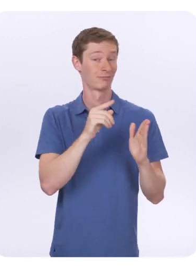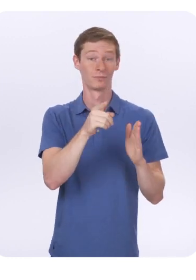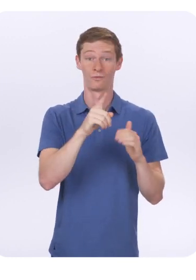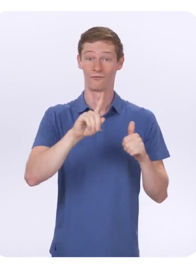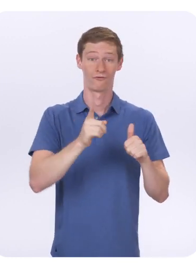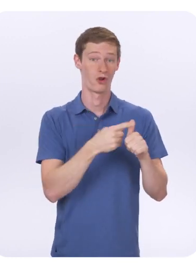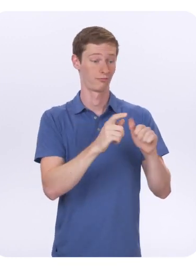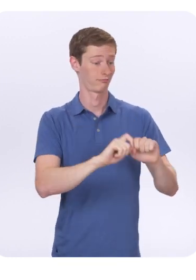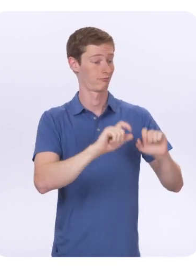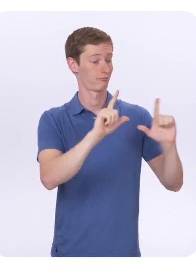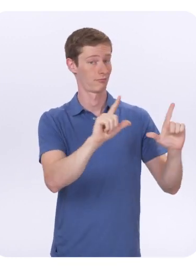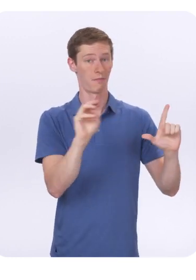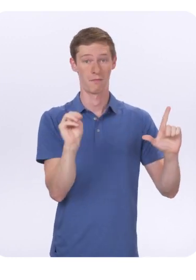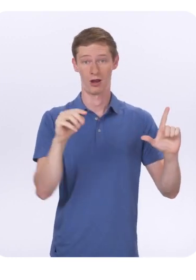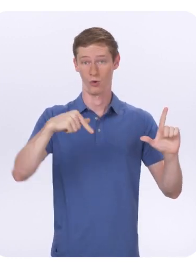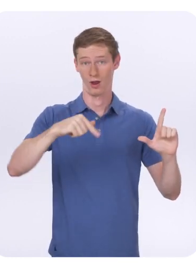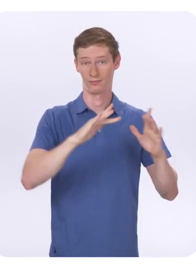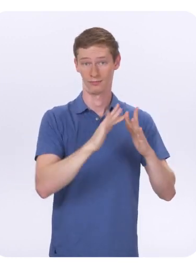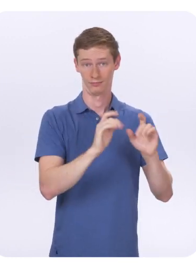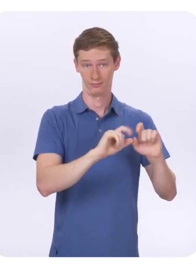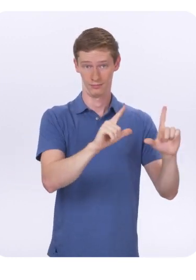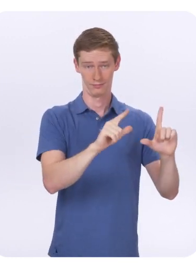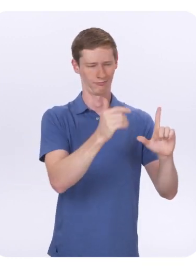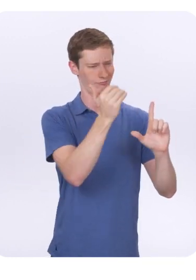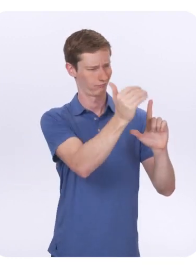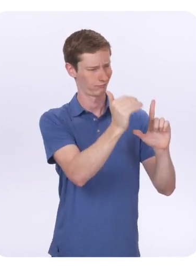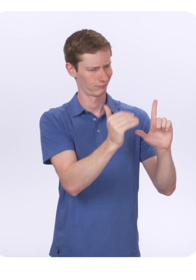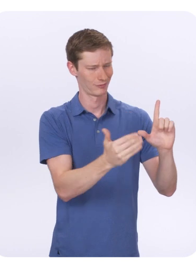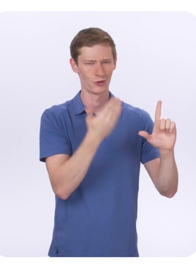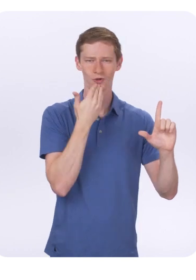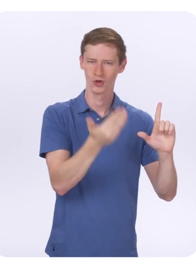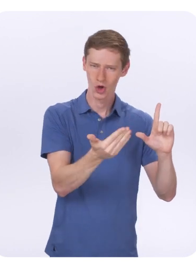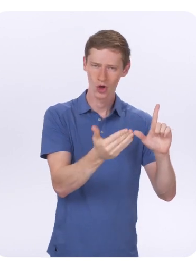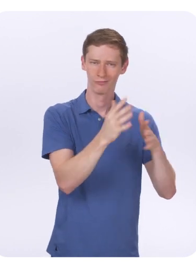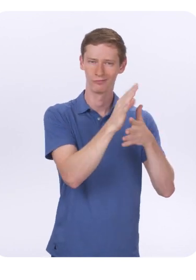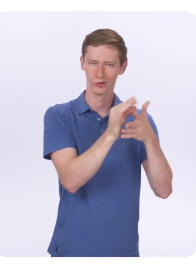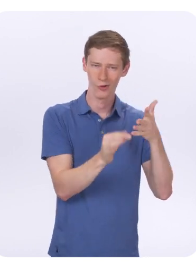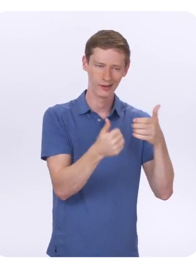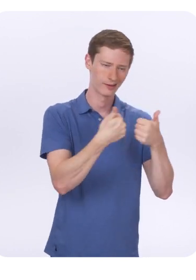has a good selection of interactive demos and games to show off its capabilities.